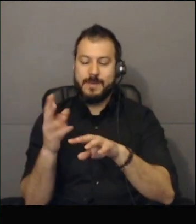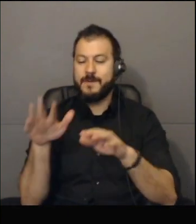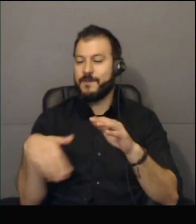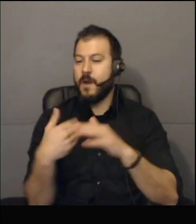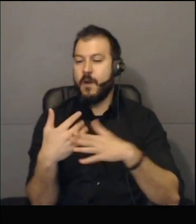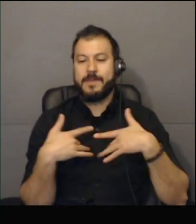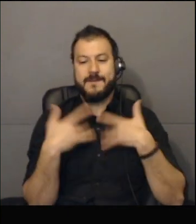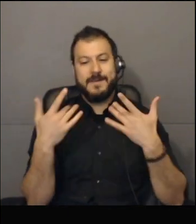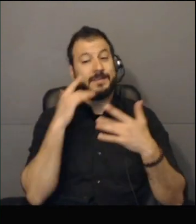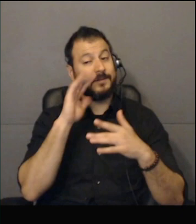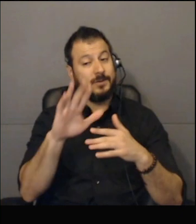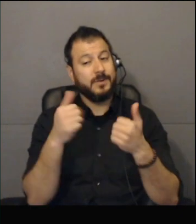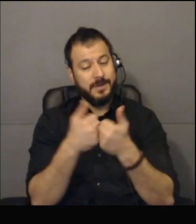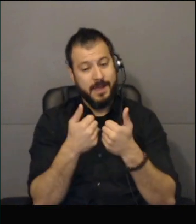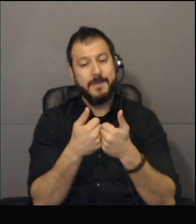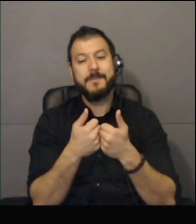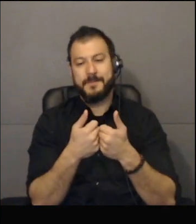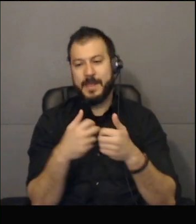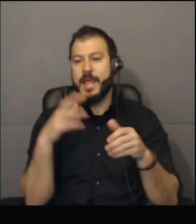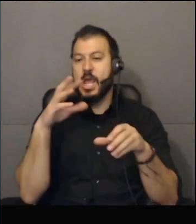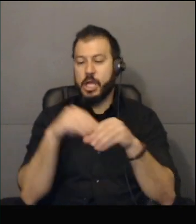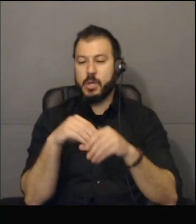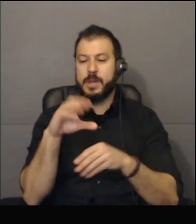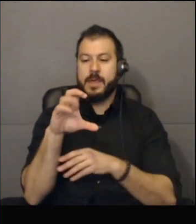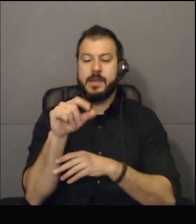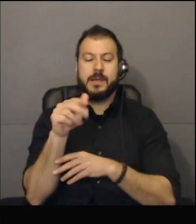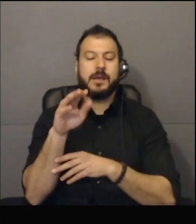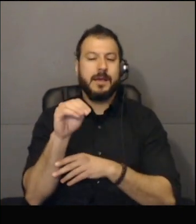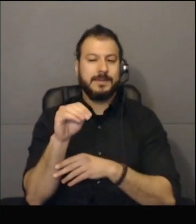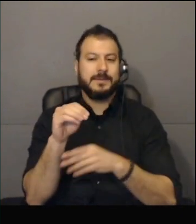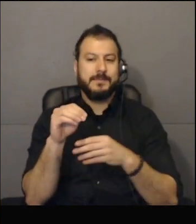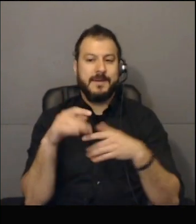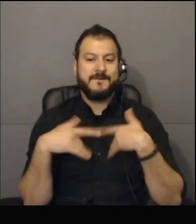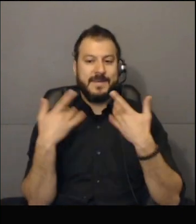including the custom events we fired in the previous step.